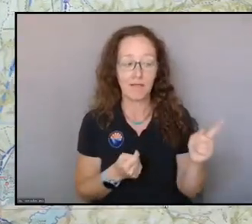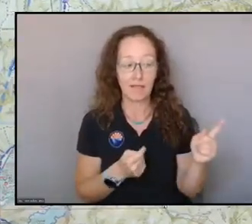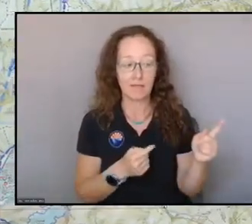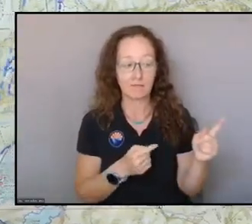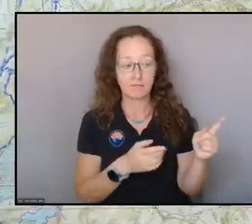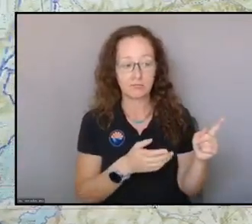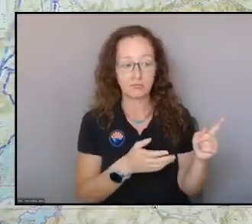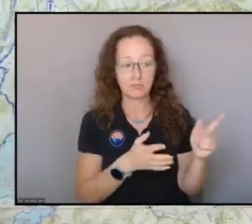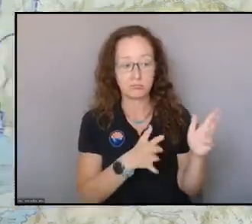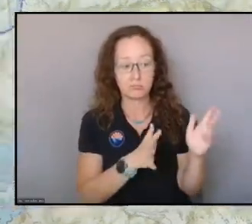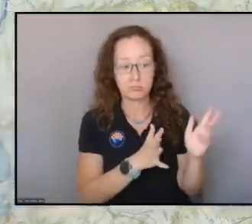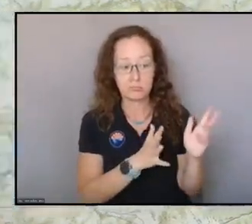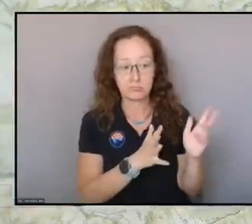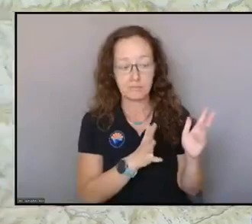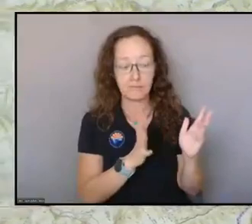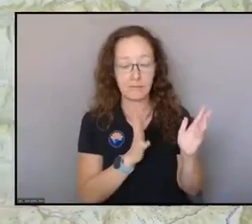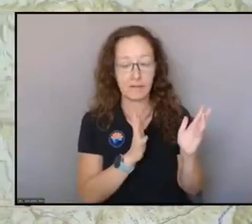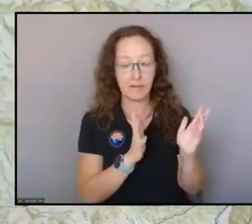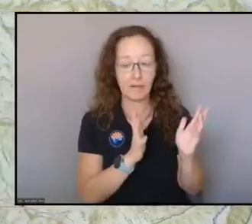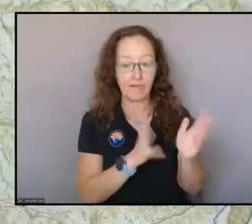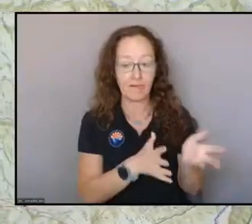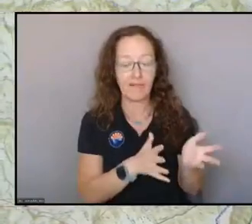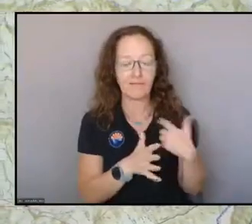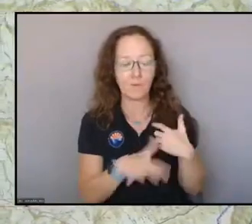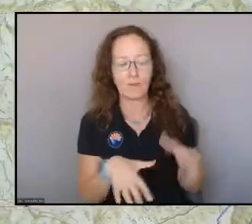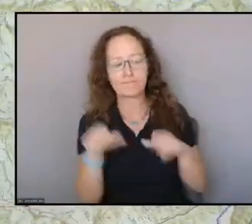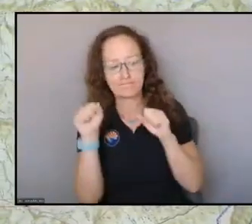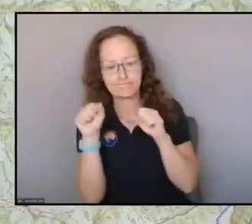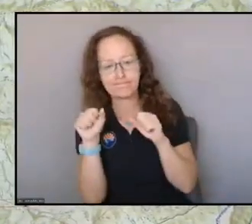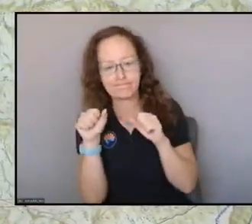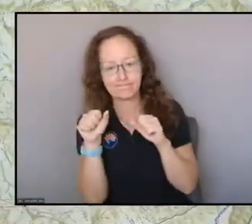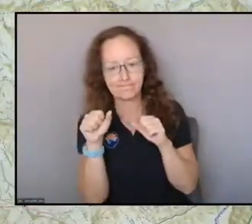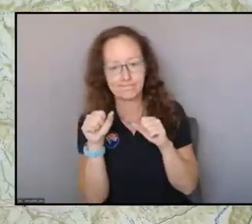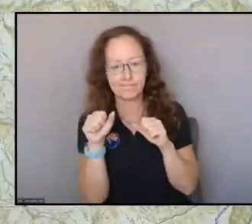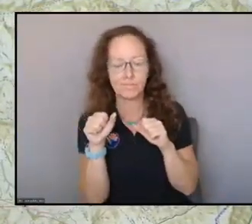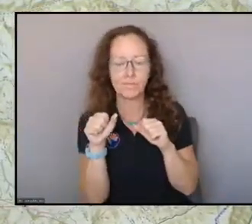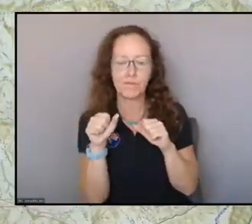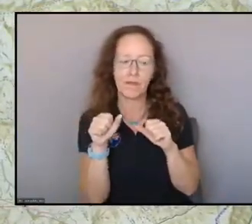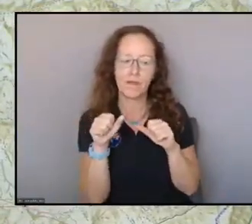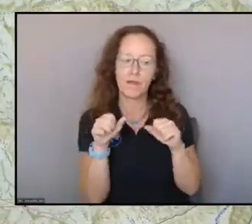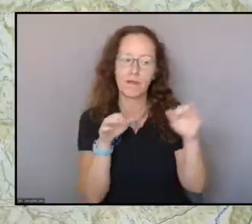LEAVE OFF. AND WE TAKE OUR DIRECTION FROM THE FEDERAL, STATE AND